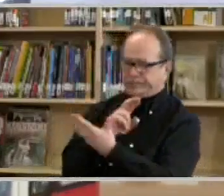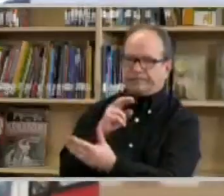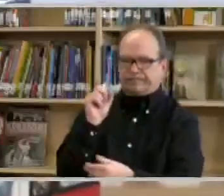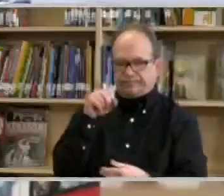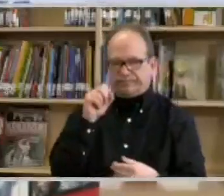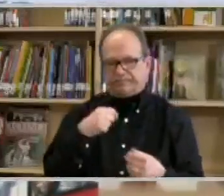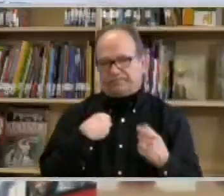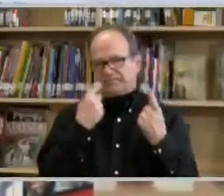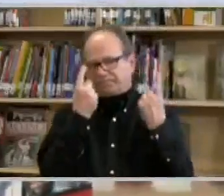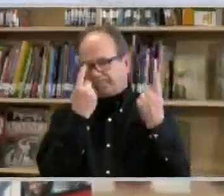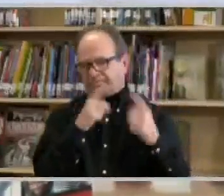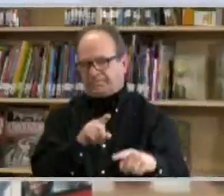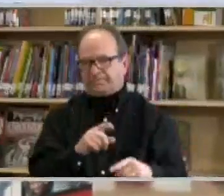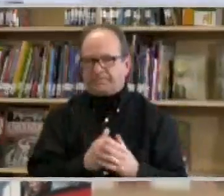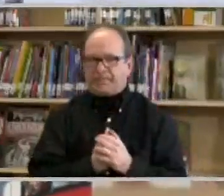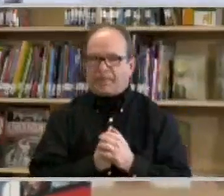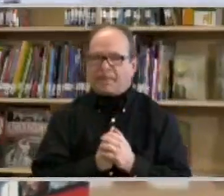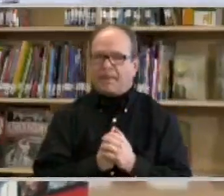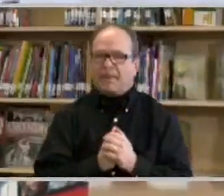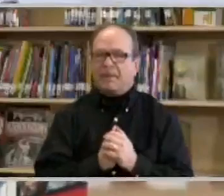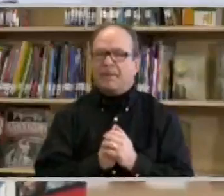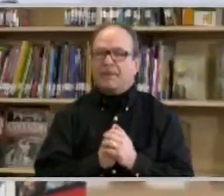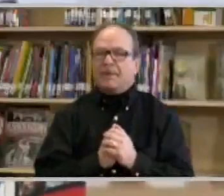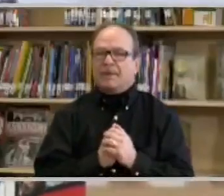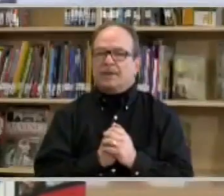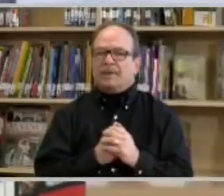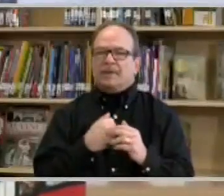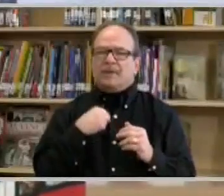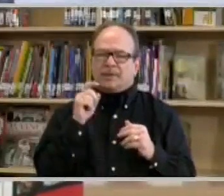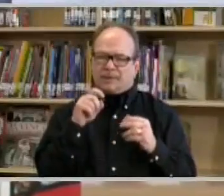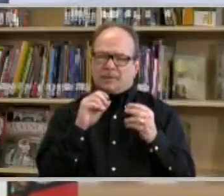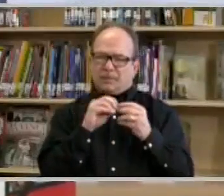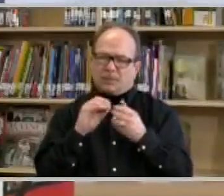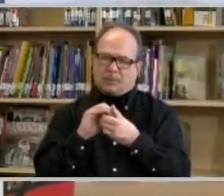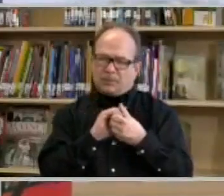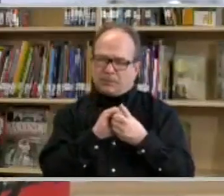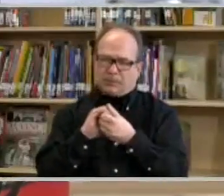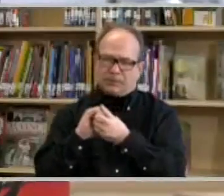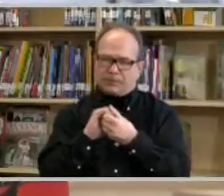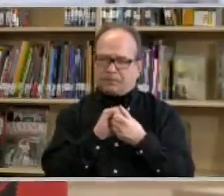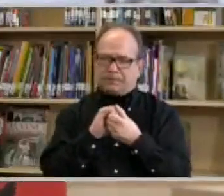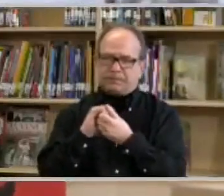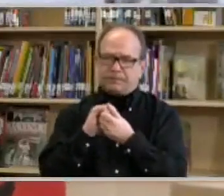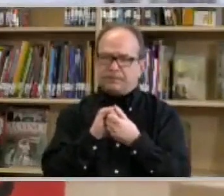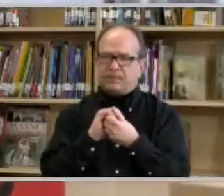BROUGHT IT UP, THAT I THINK WE